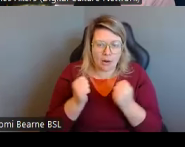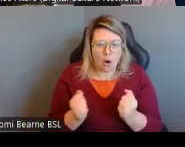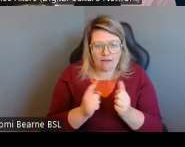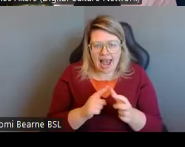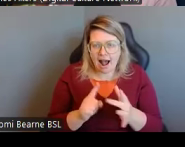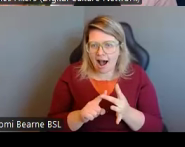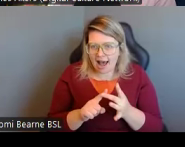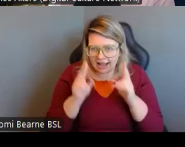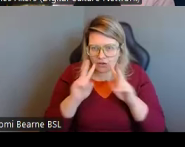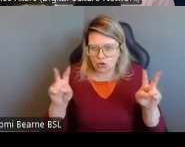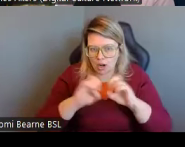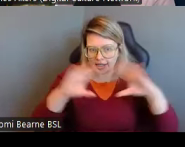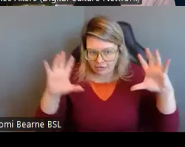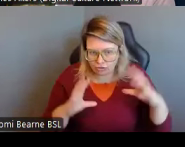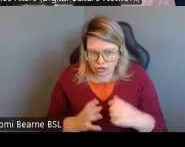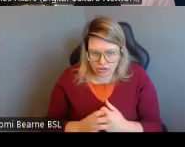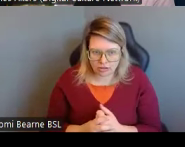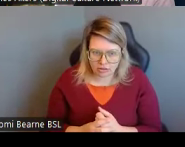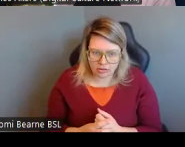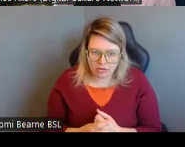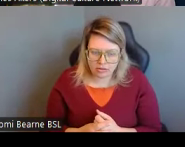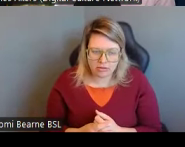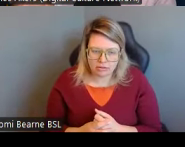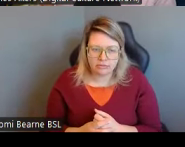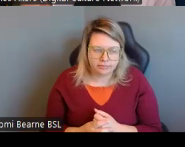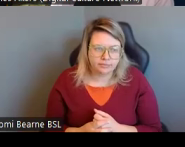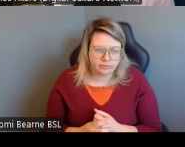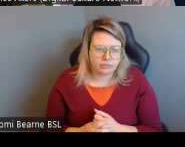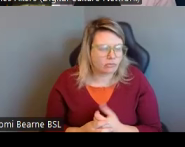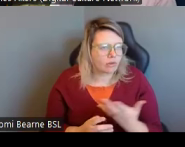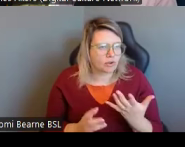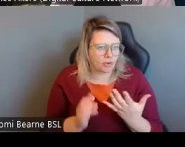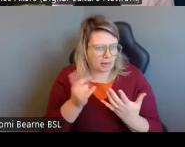It might be something that you want to explore with them if you're using the systems that can feed into it.